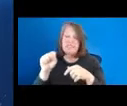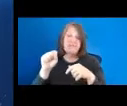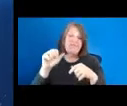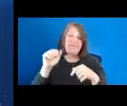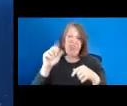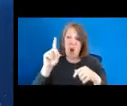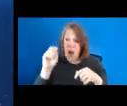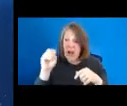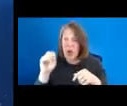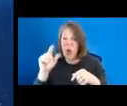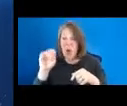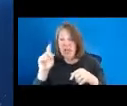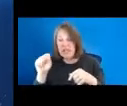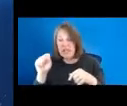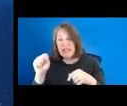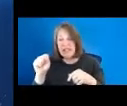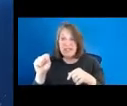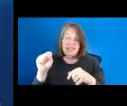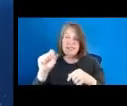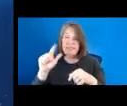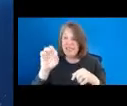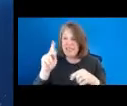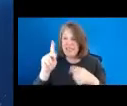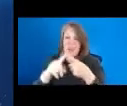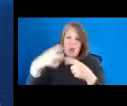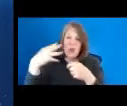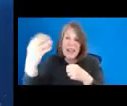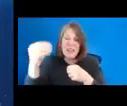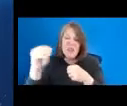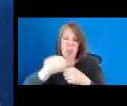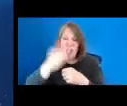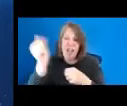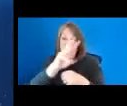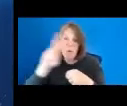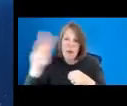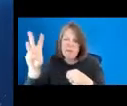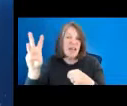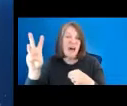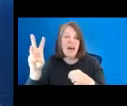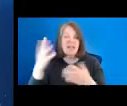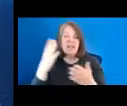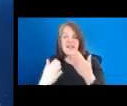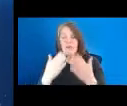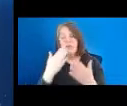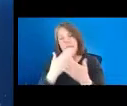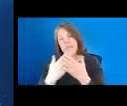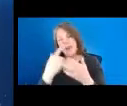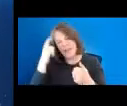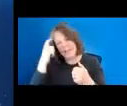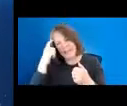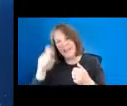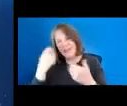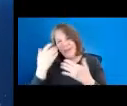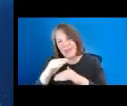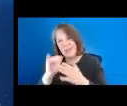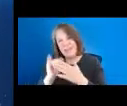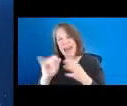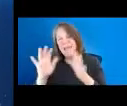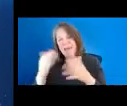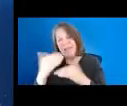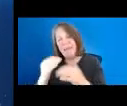16:26:45 There are no limits, other than perhaps good sense. But you can load as much content